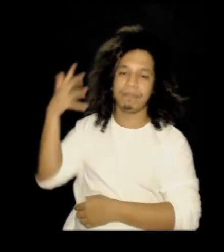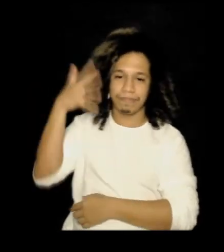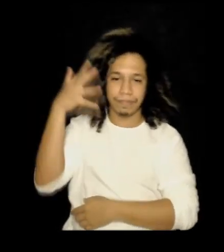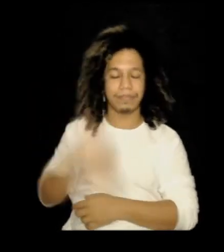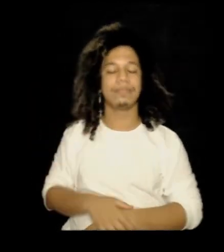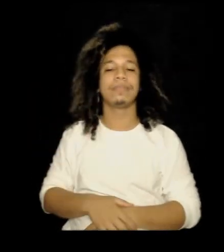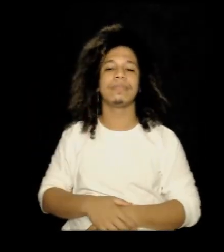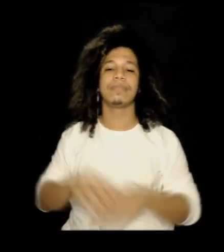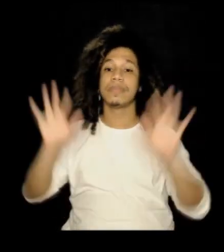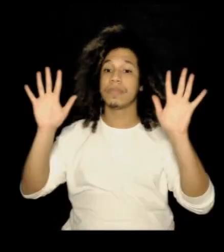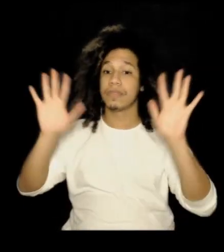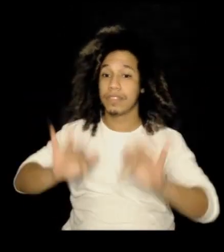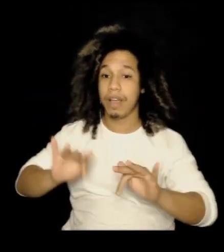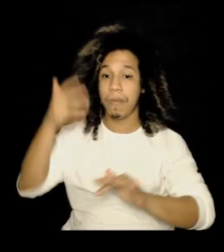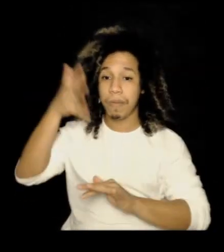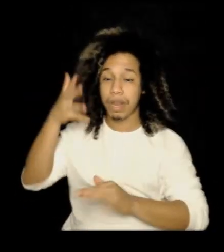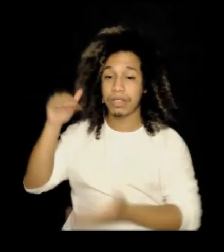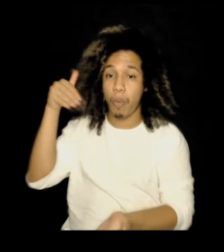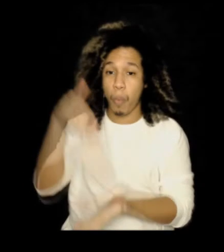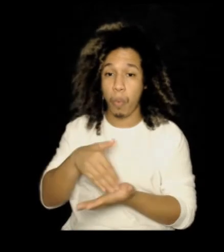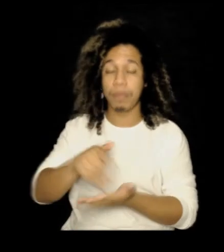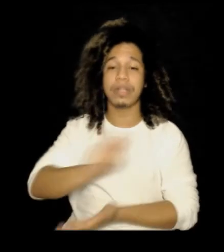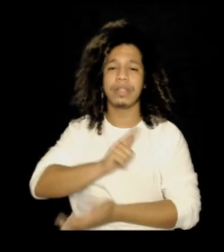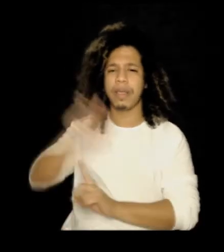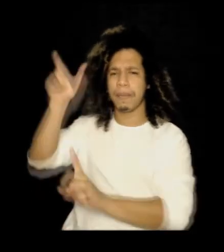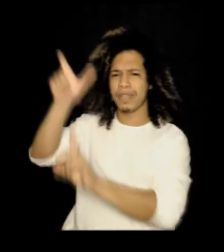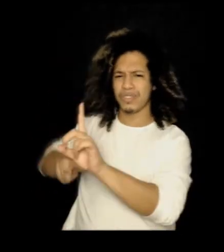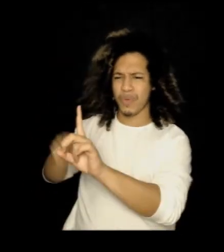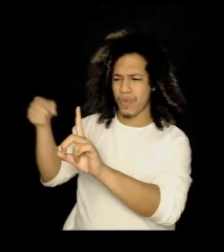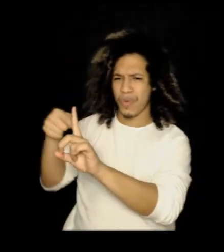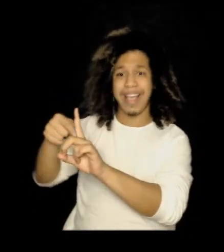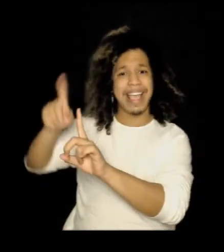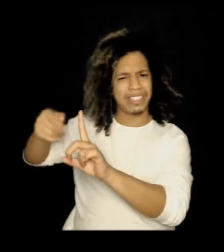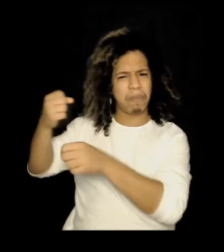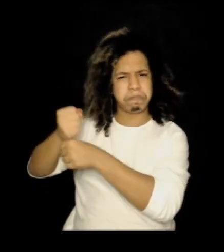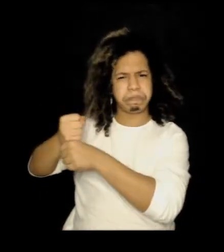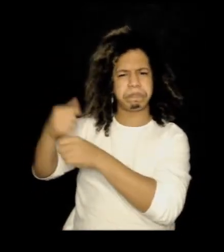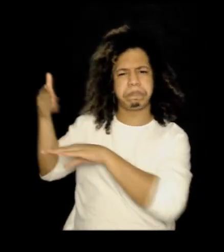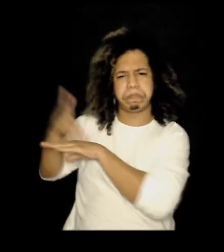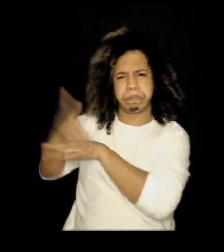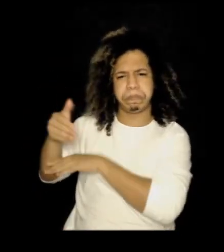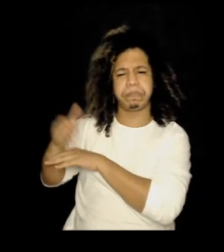final plenary, for example, we will have an old-time collaborator from EFOPLI who got his Master's